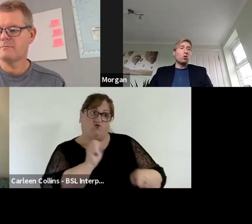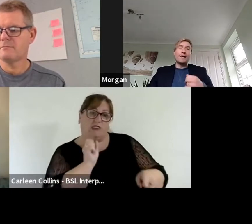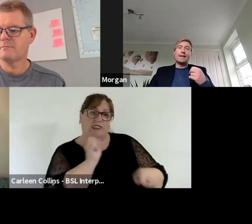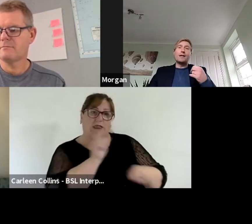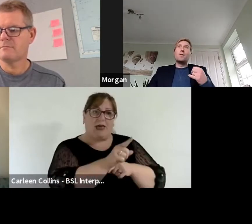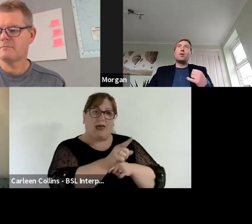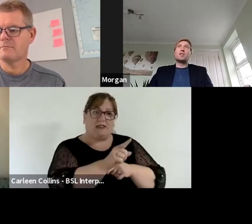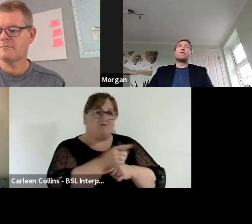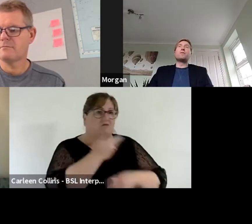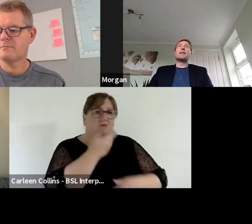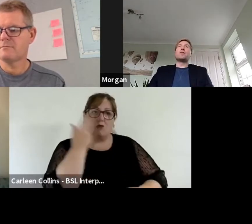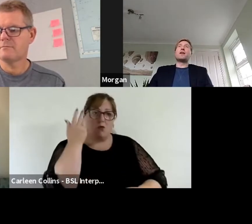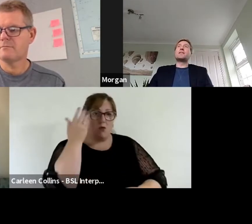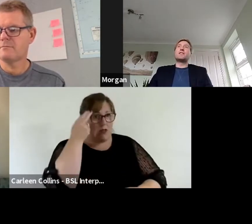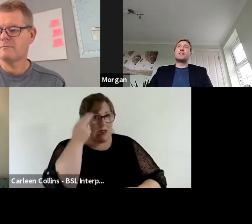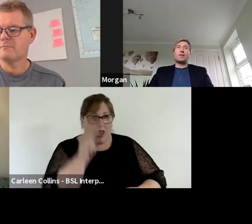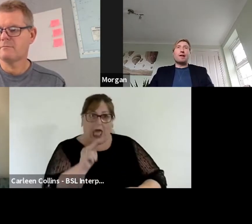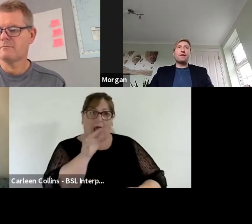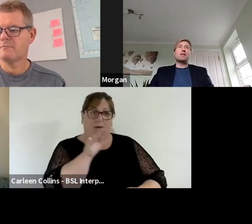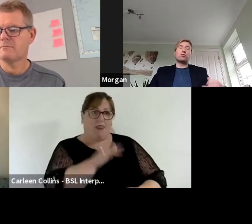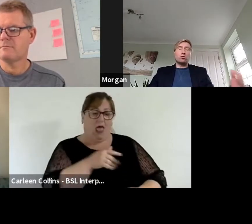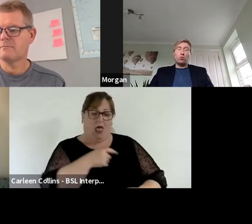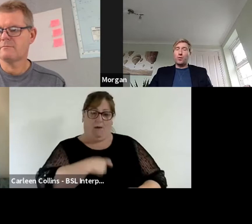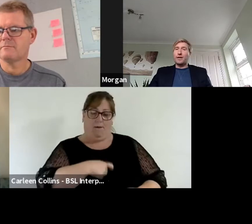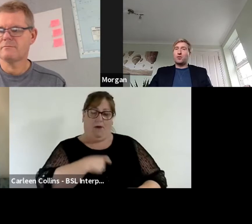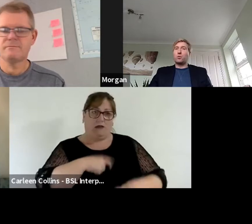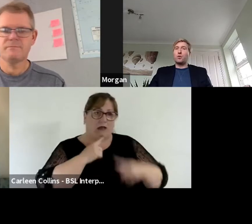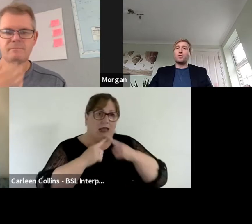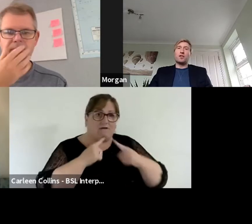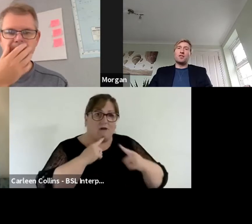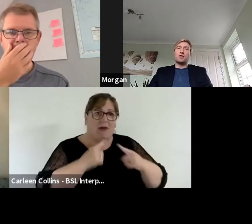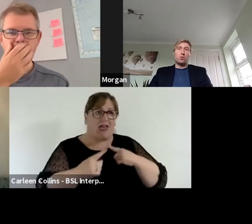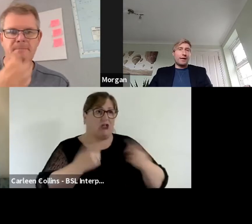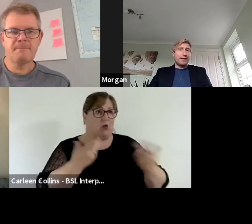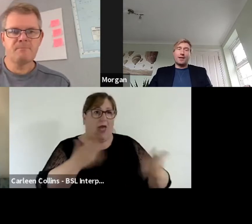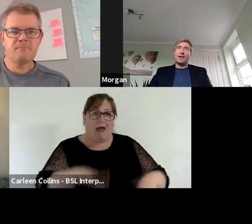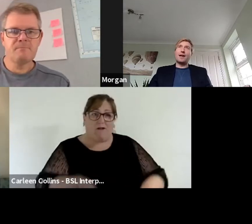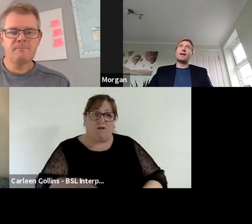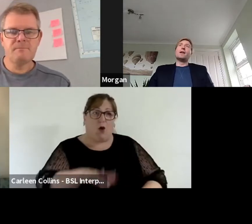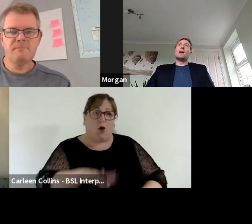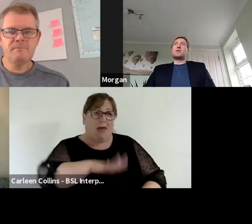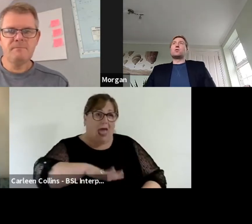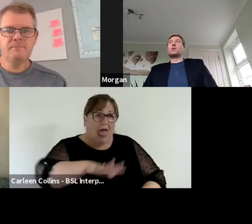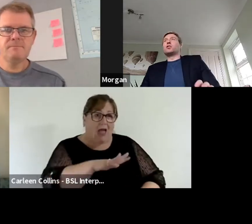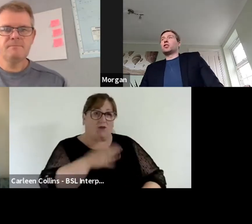all applications are done anonymously.